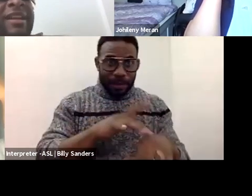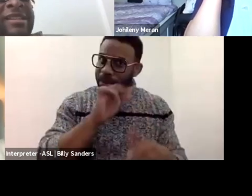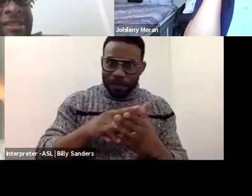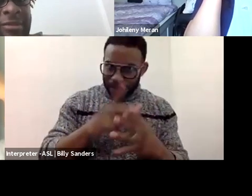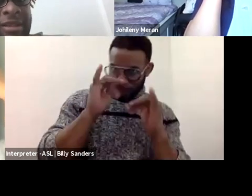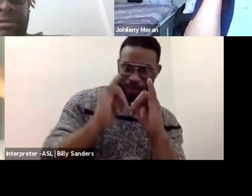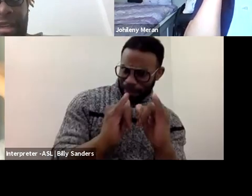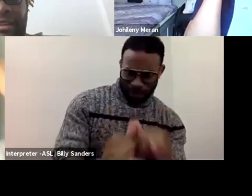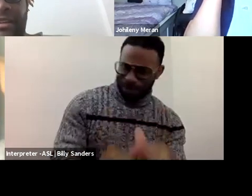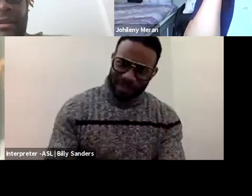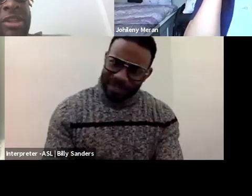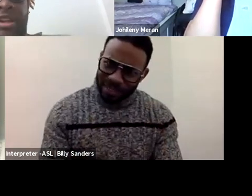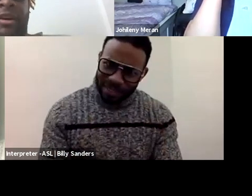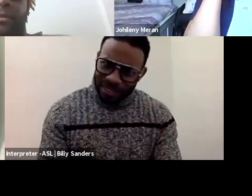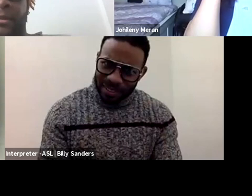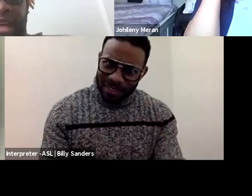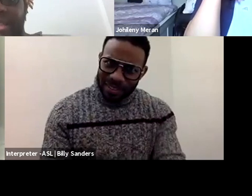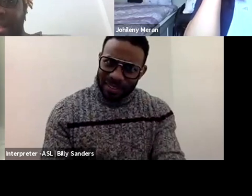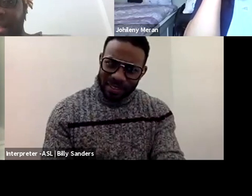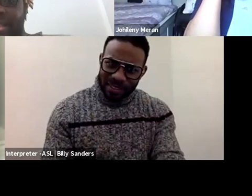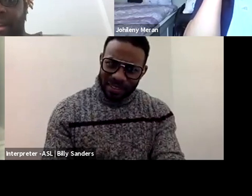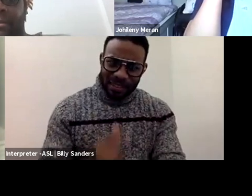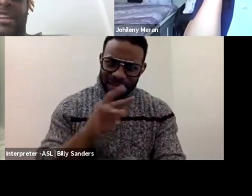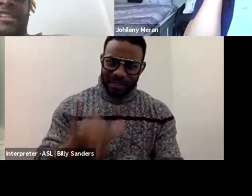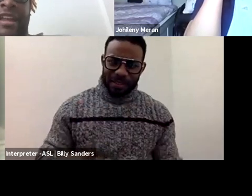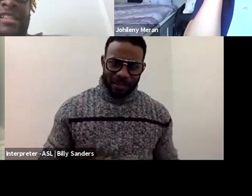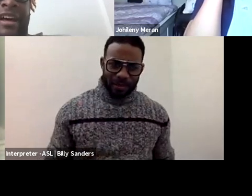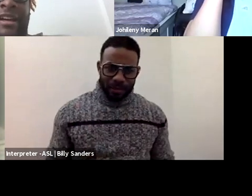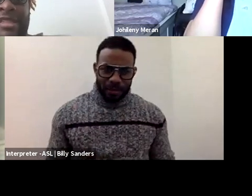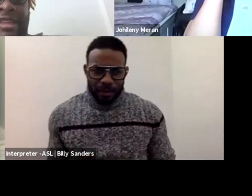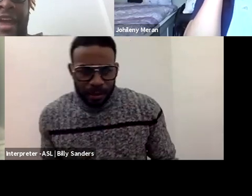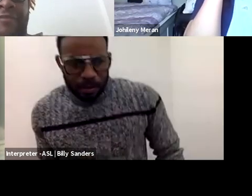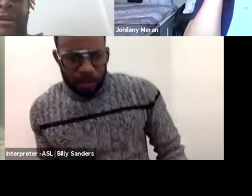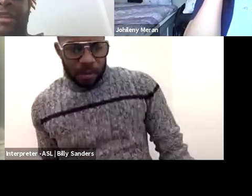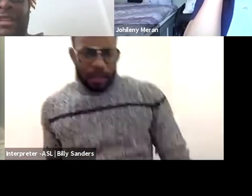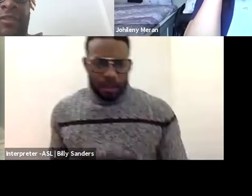necessarily mean that you are going to be besties because a lot of times they have a